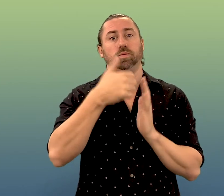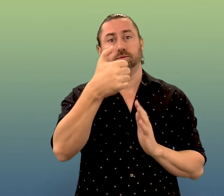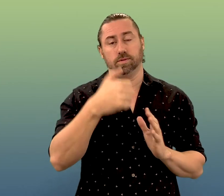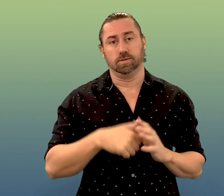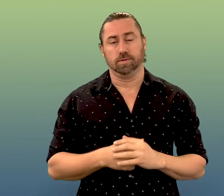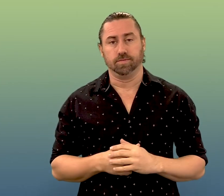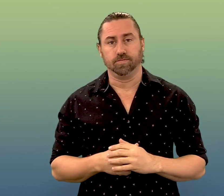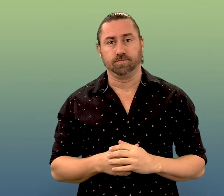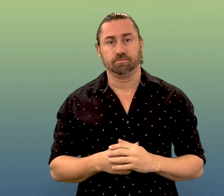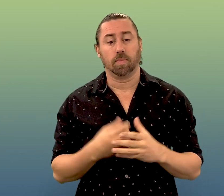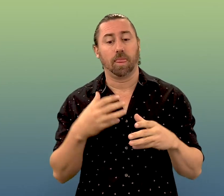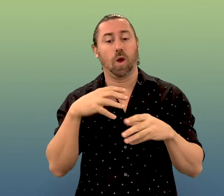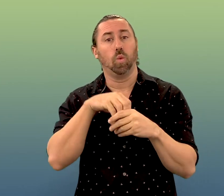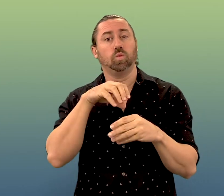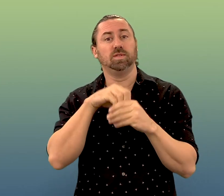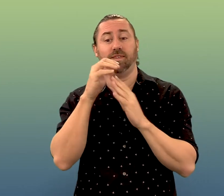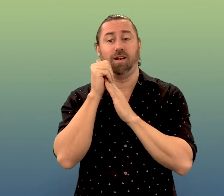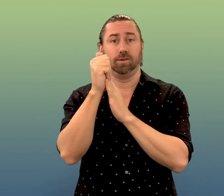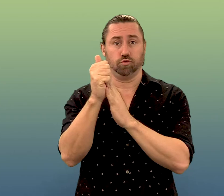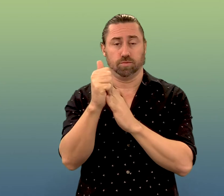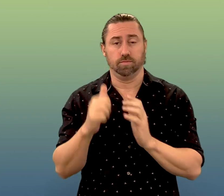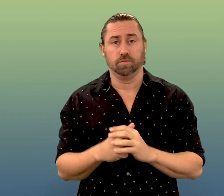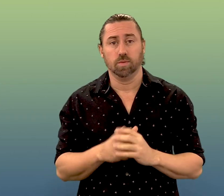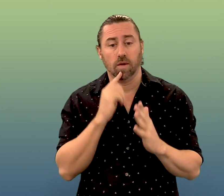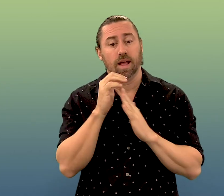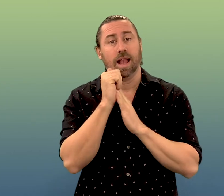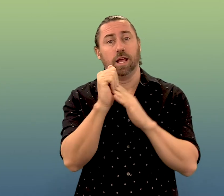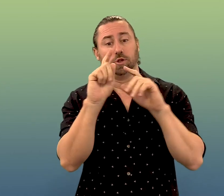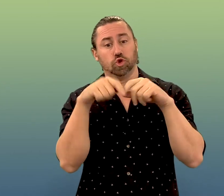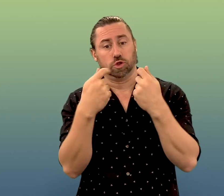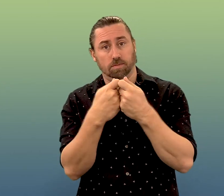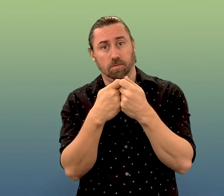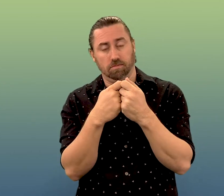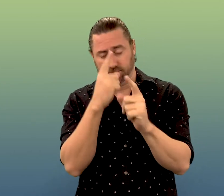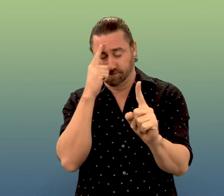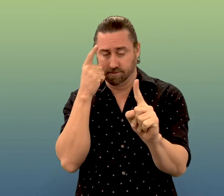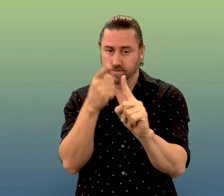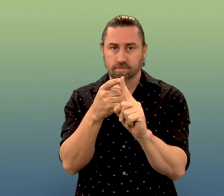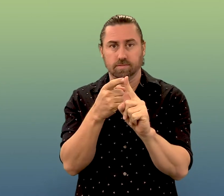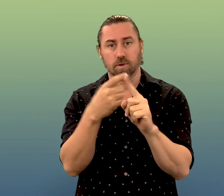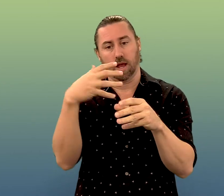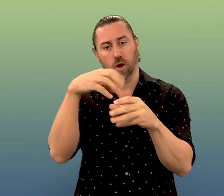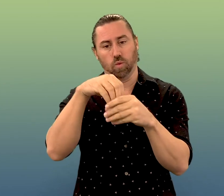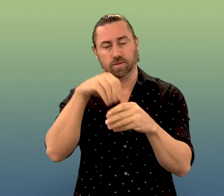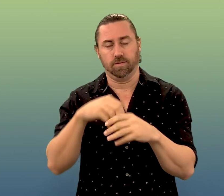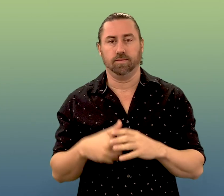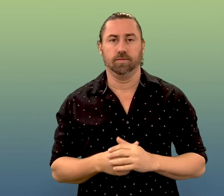Two point three point six. Inclusive leadership. Leadership team with an inclusive mindset.